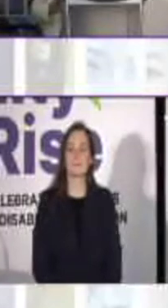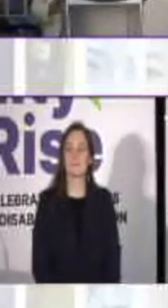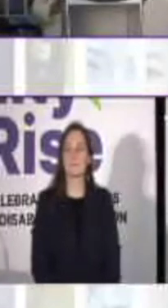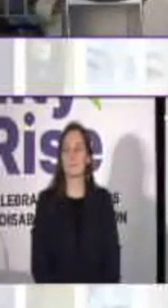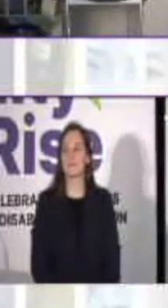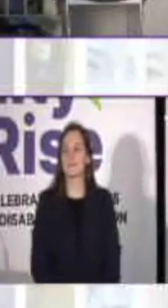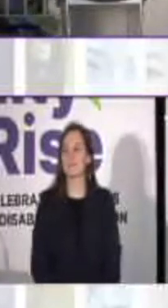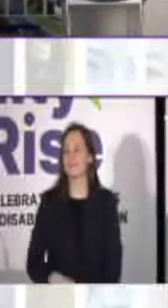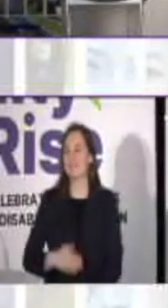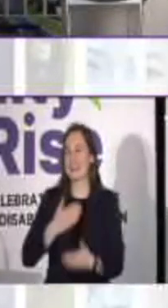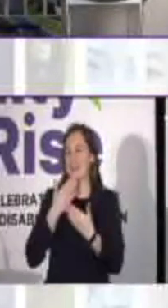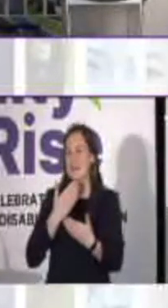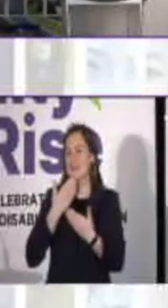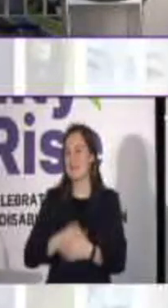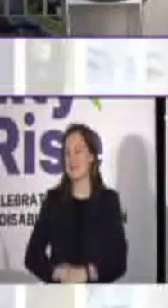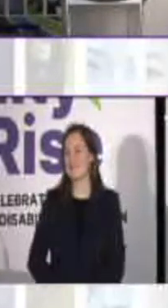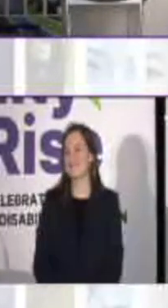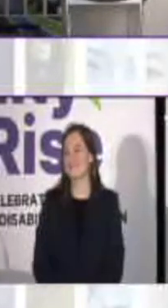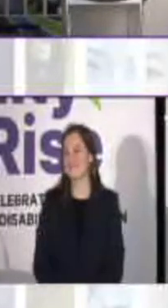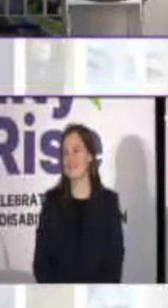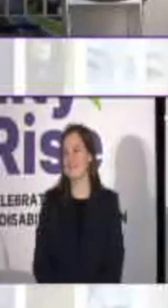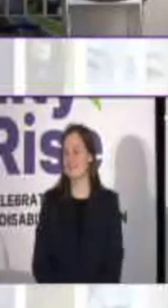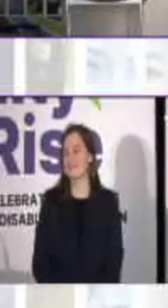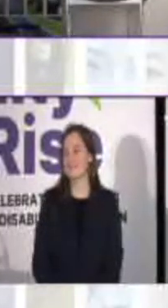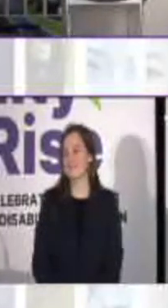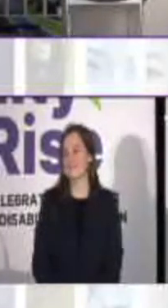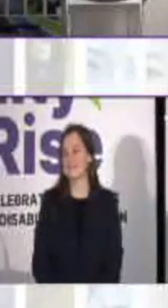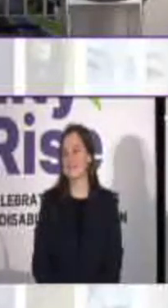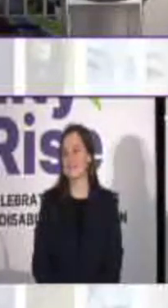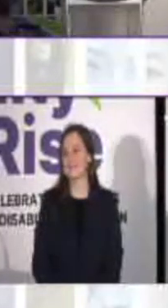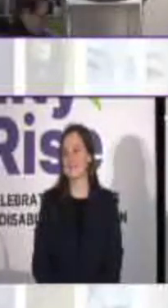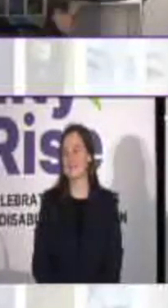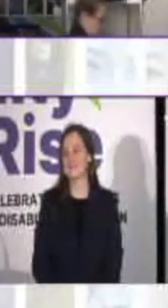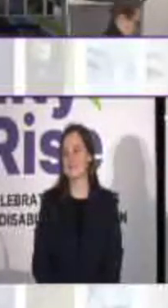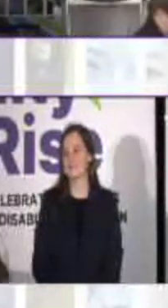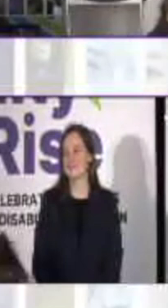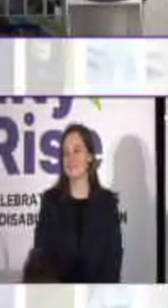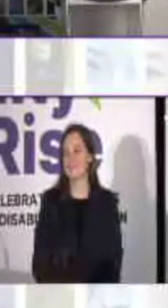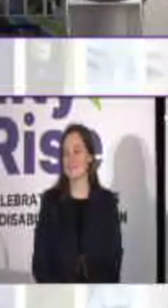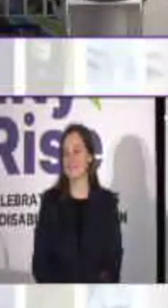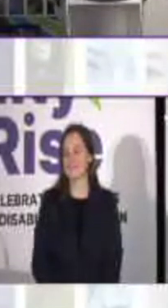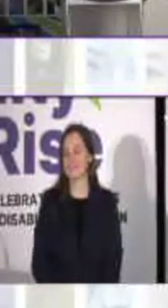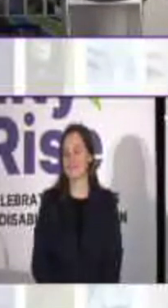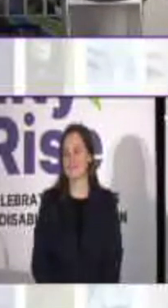THANK YOU. I FOUND MYSELF MORE EMOTIONAL LISTENING